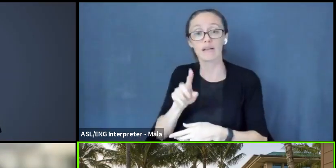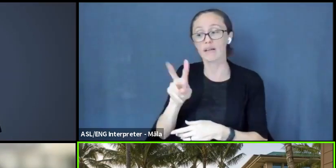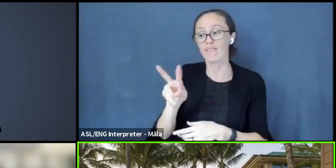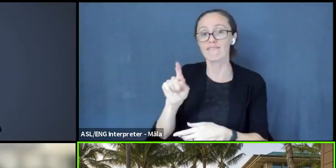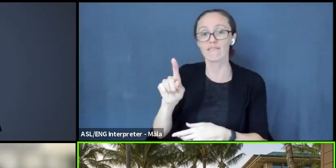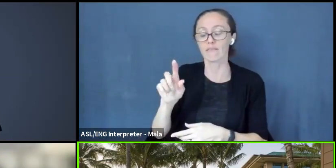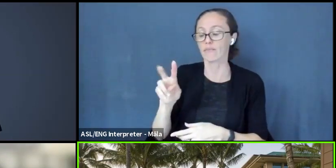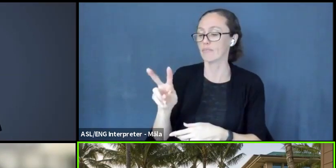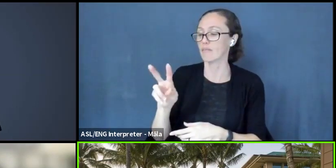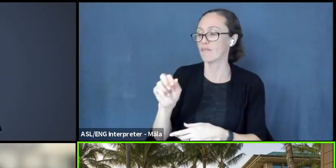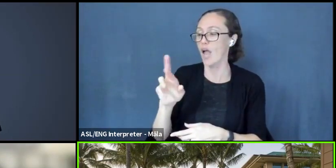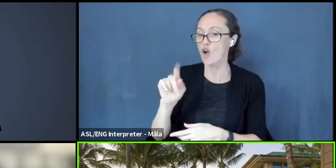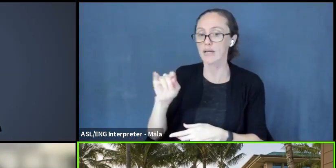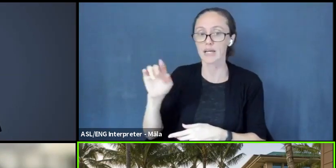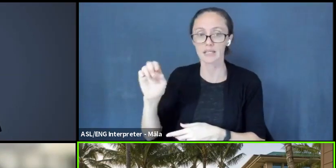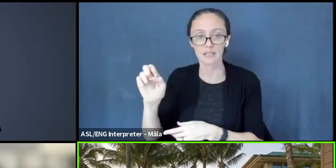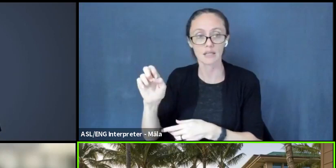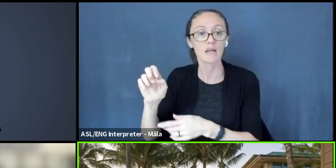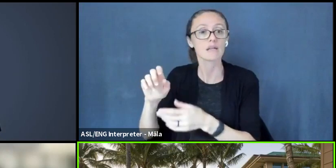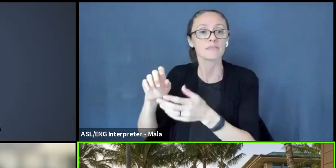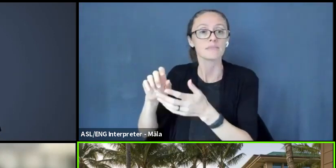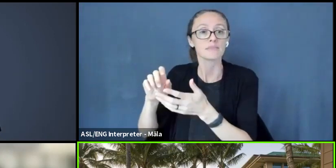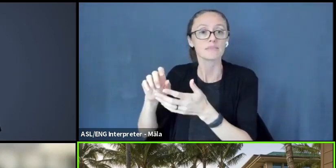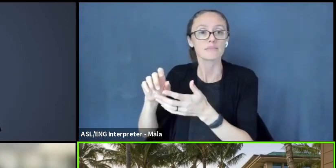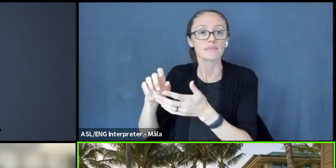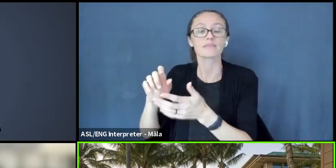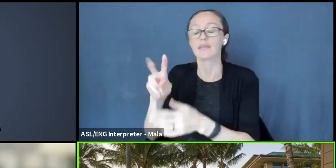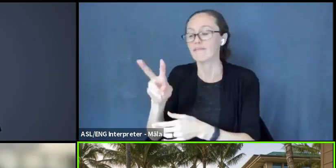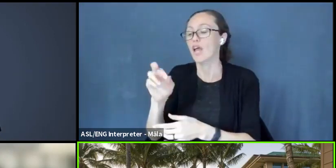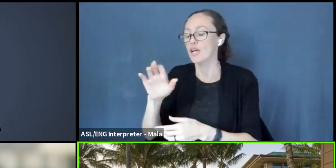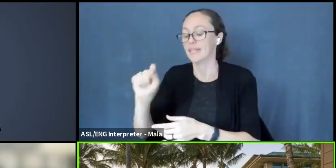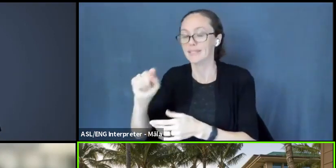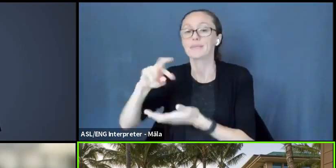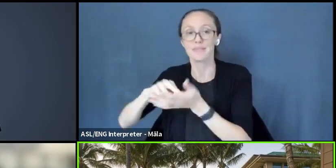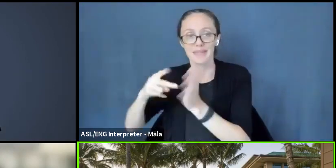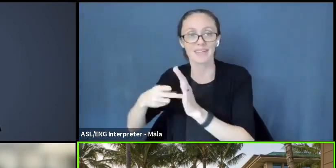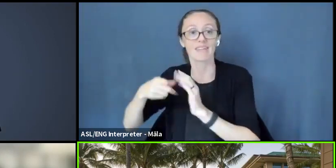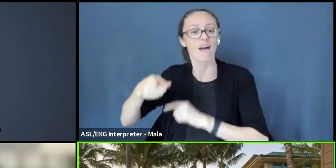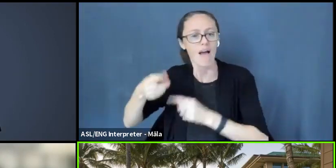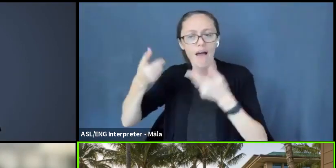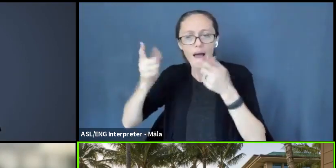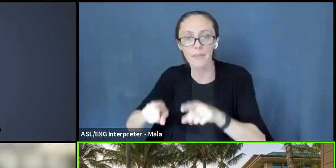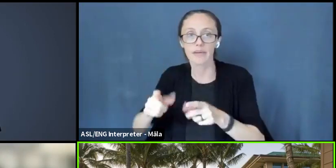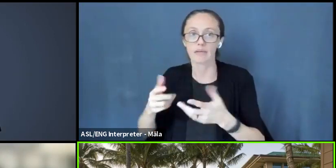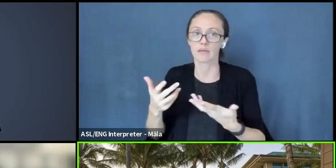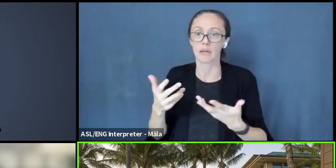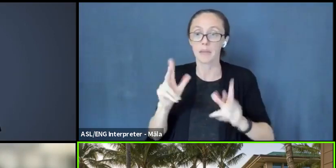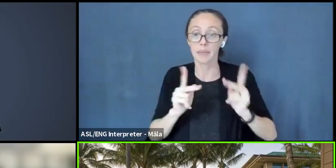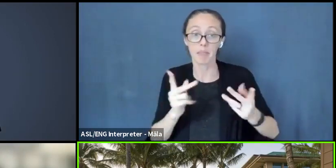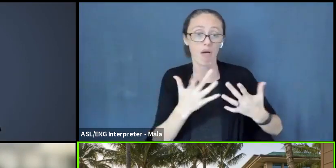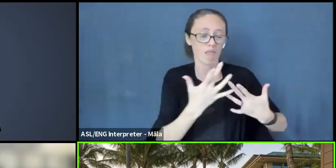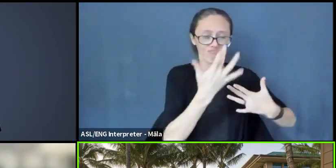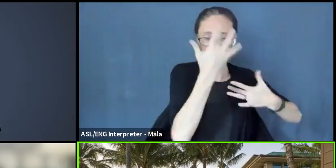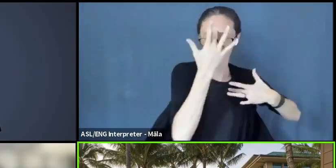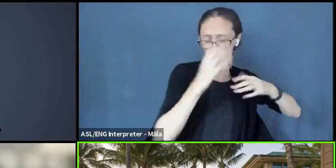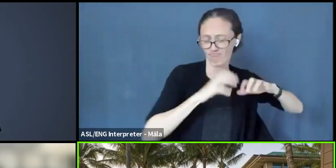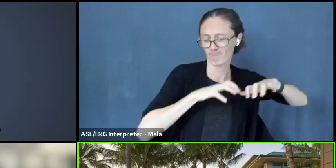people unvaccinated and perhaps infected with Delta or MU or other kinds of things, and